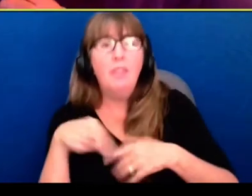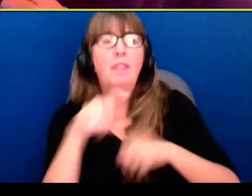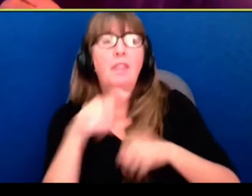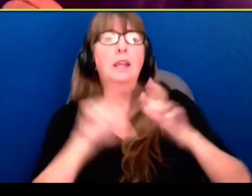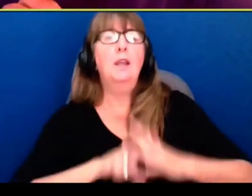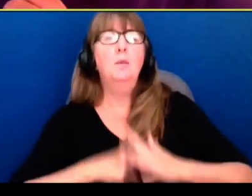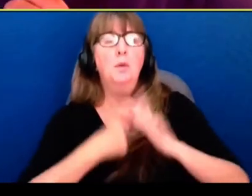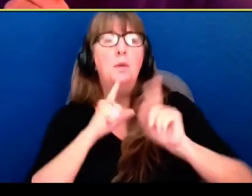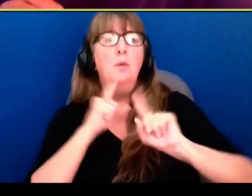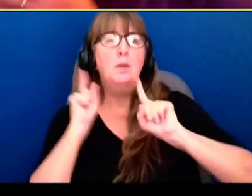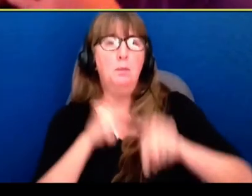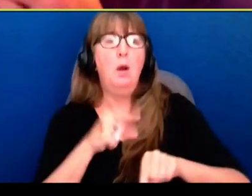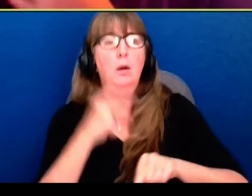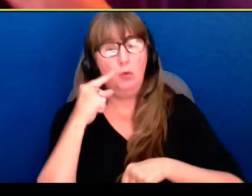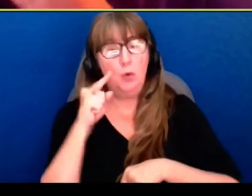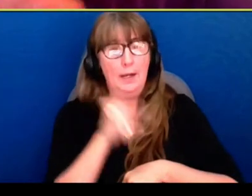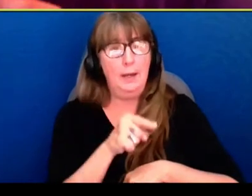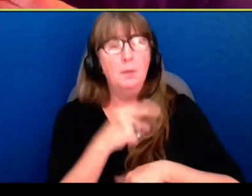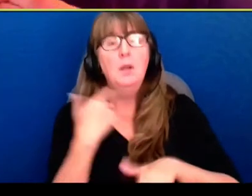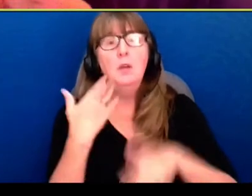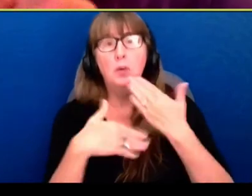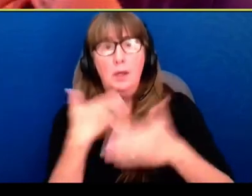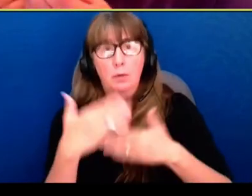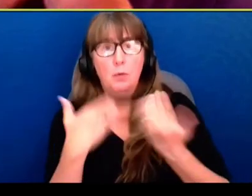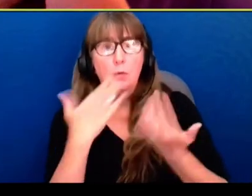there to help him get through his school day without any impacts to